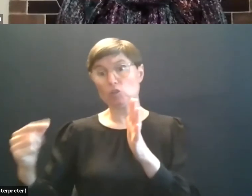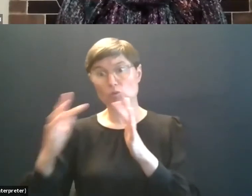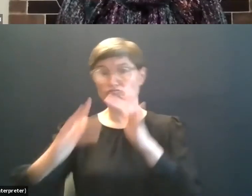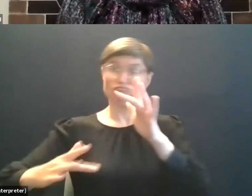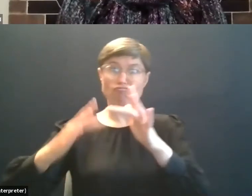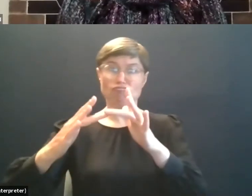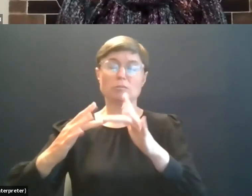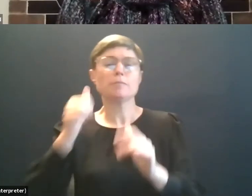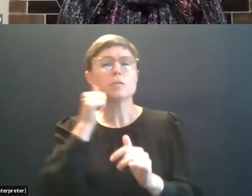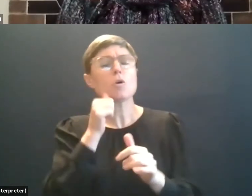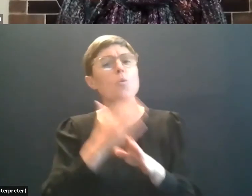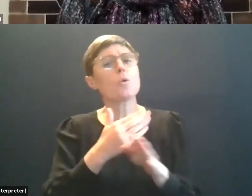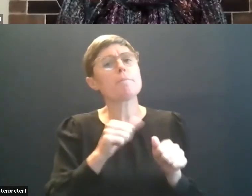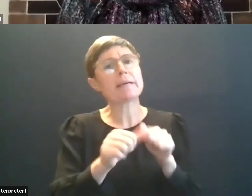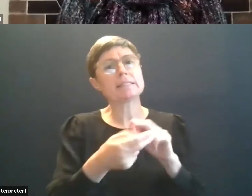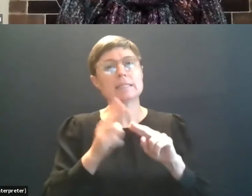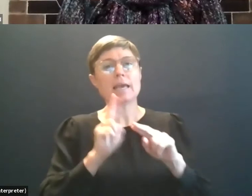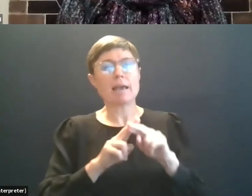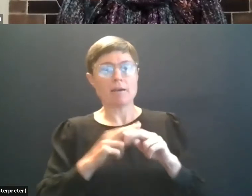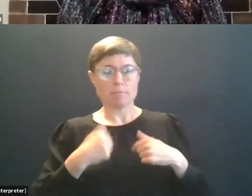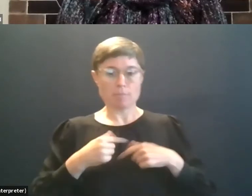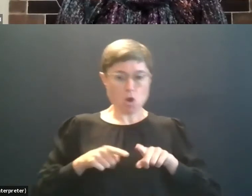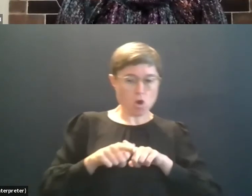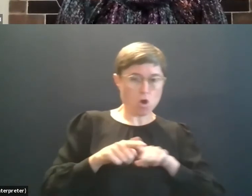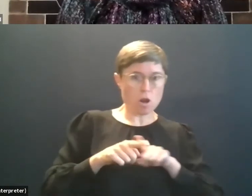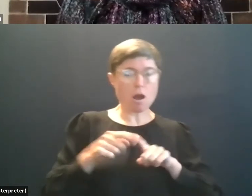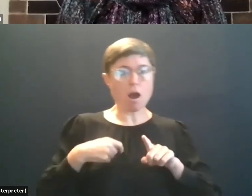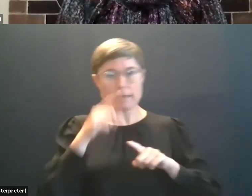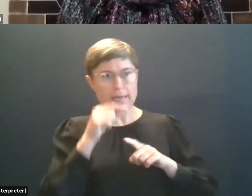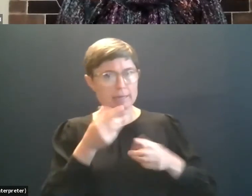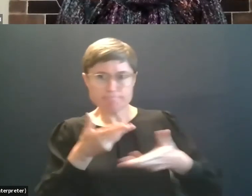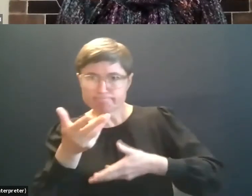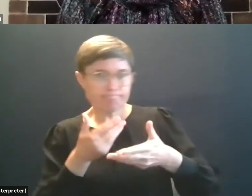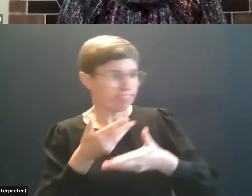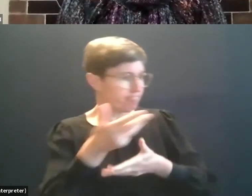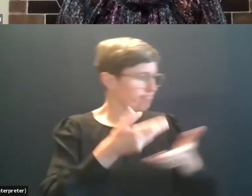of peer groups or can exchange together and work together rather than just simply consuming.